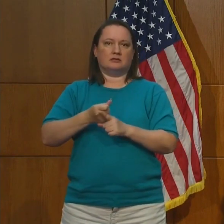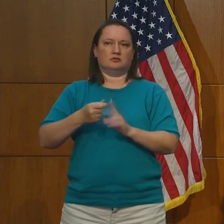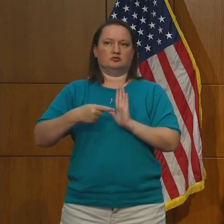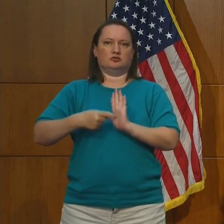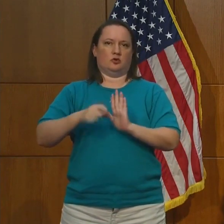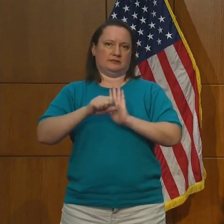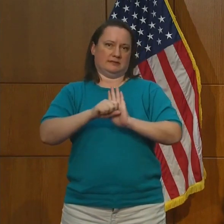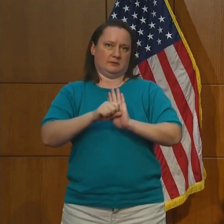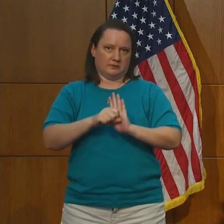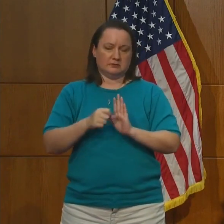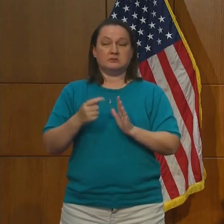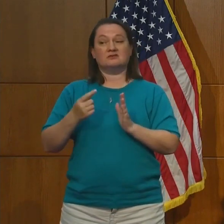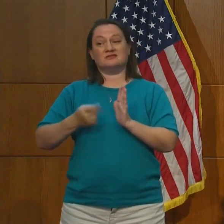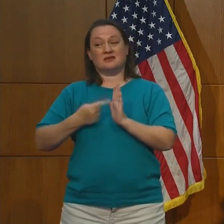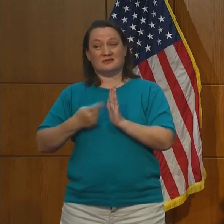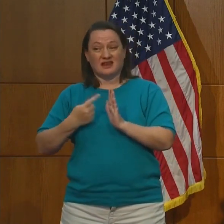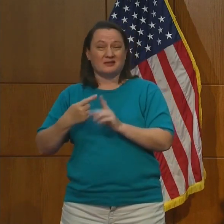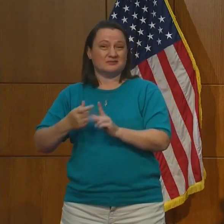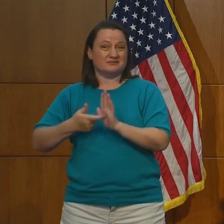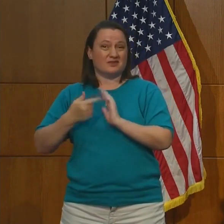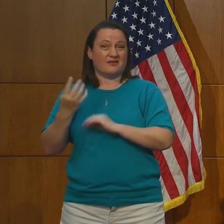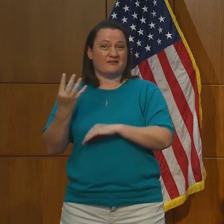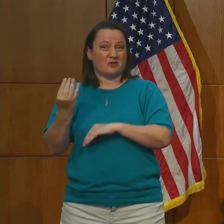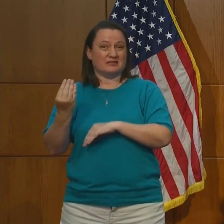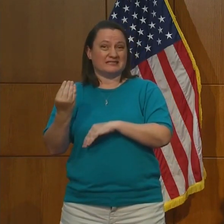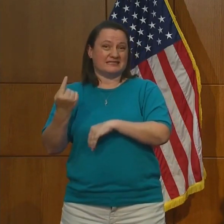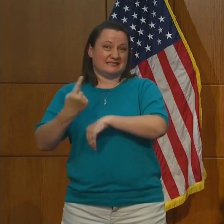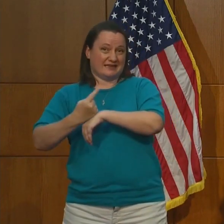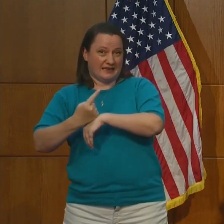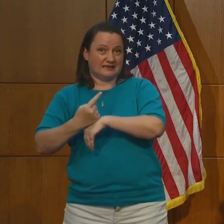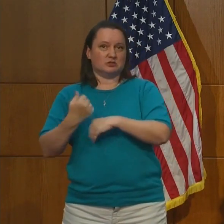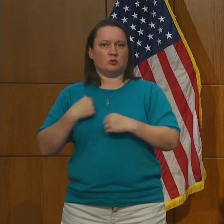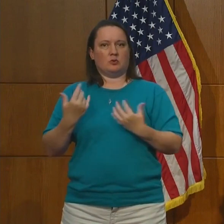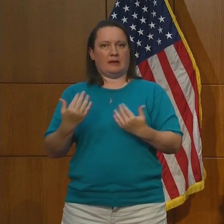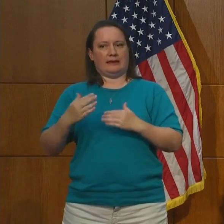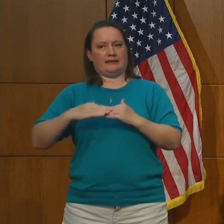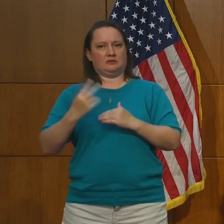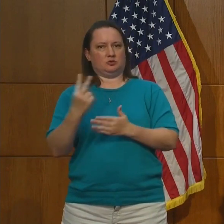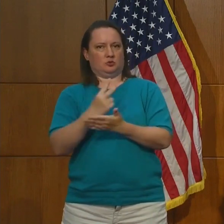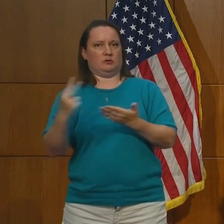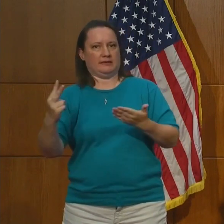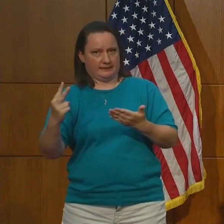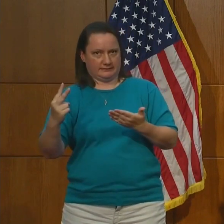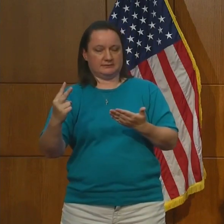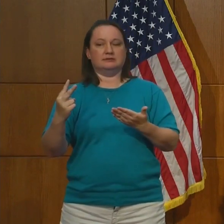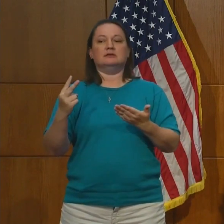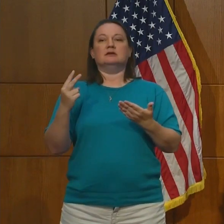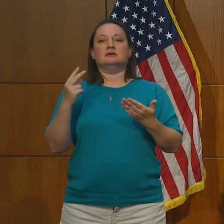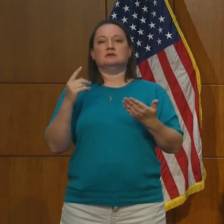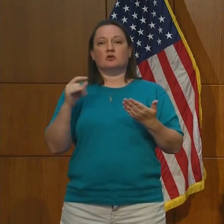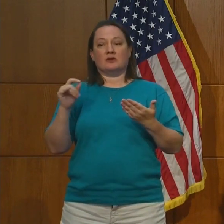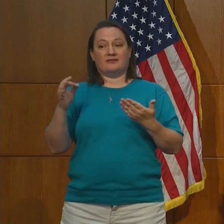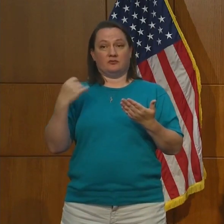OKAY THE INSPECTION IT IS IN ARE YOU AROUND SIX TO TEN TO. IT'S LONG. IF WE SEE THE